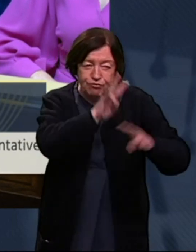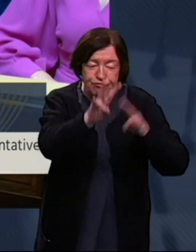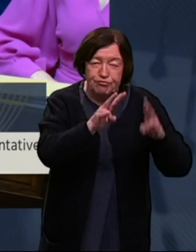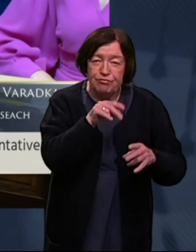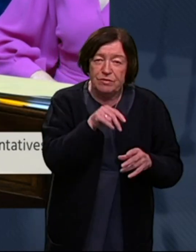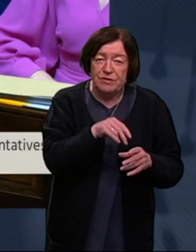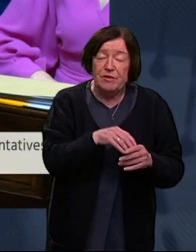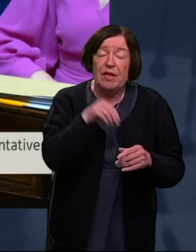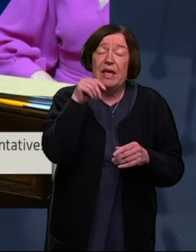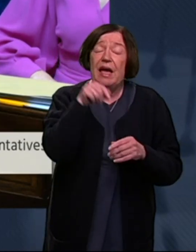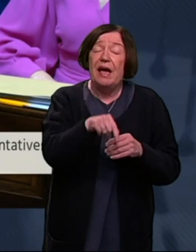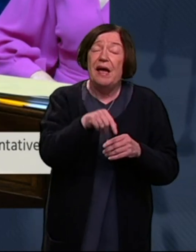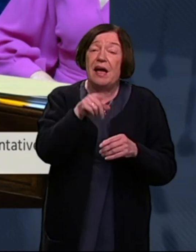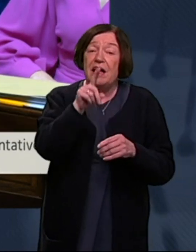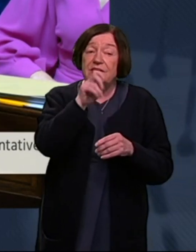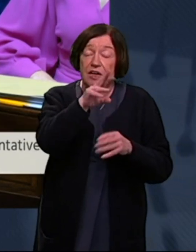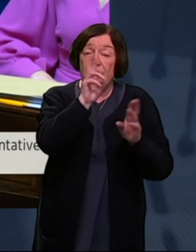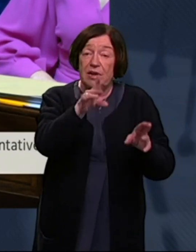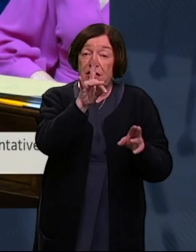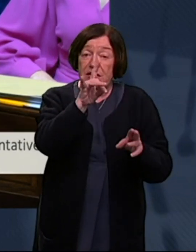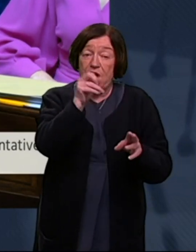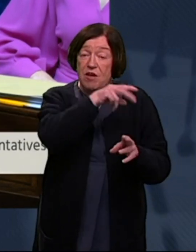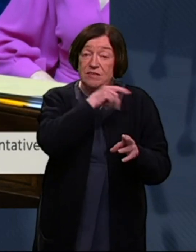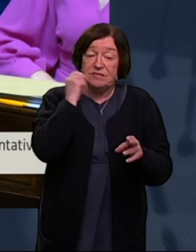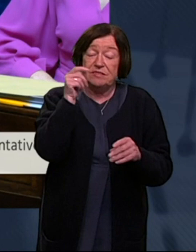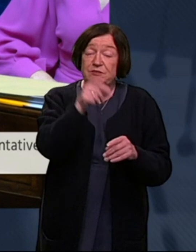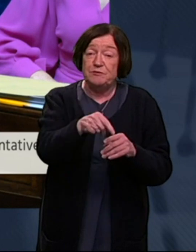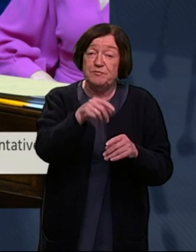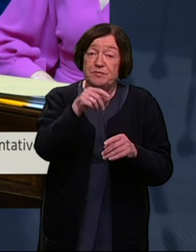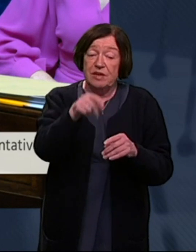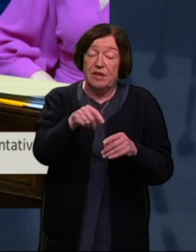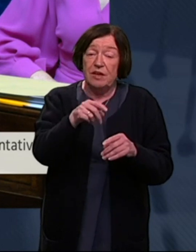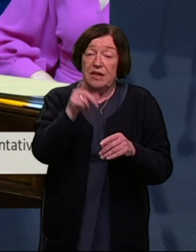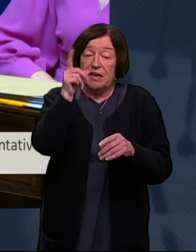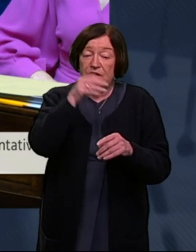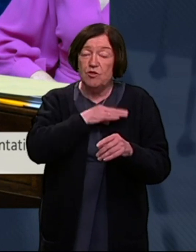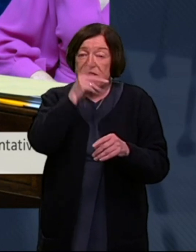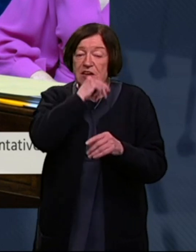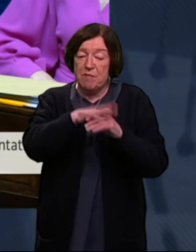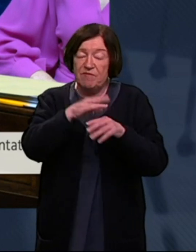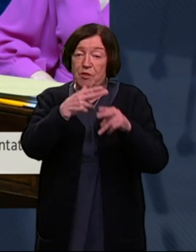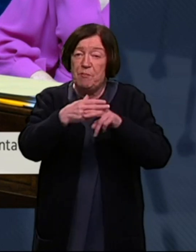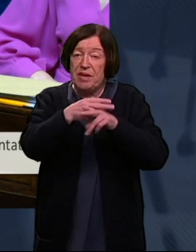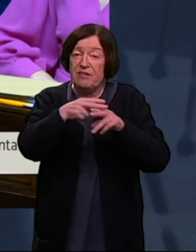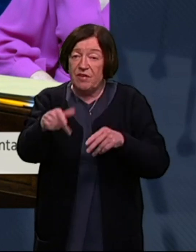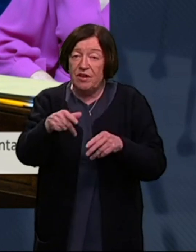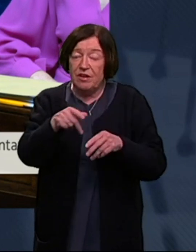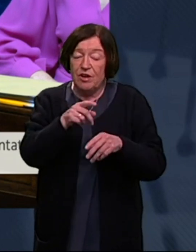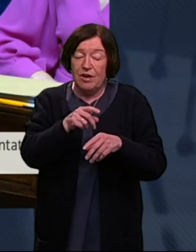As Deputy Cairns rightly said, the reputation of the dairy and beef sector rests on complying